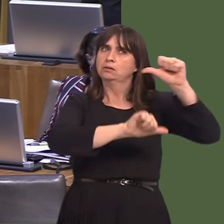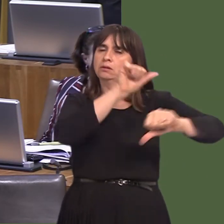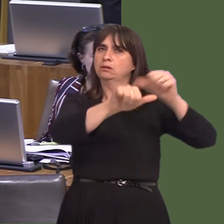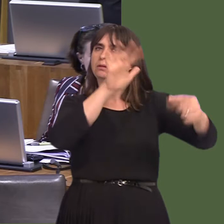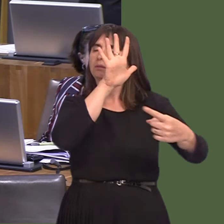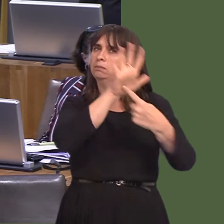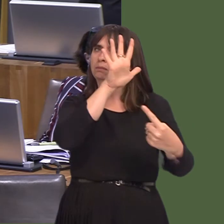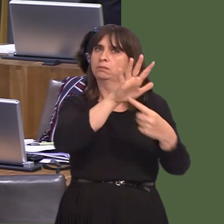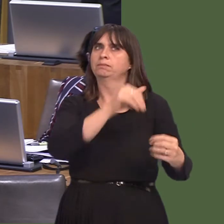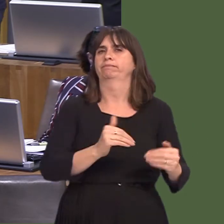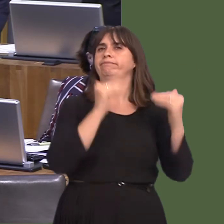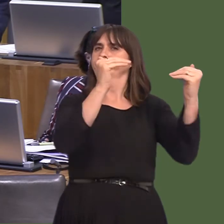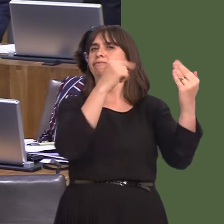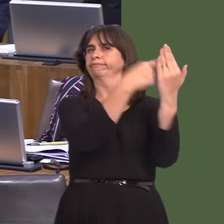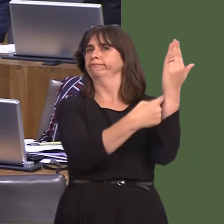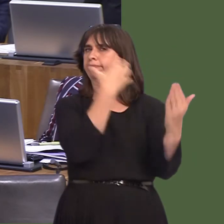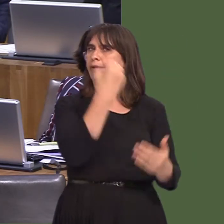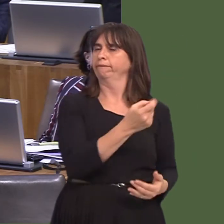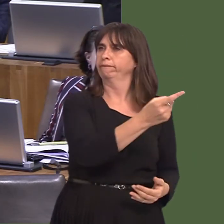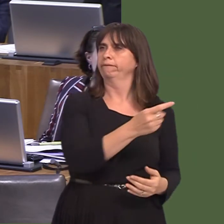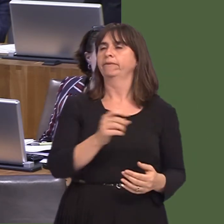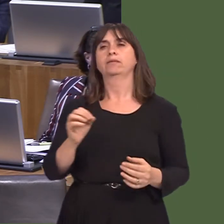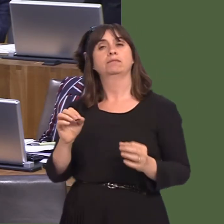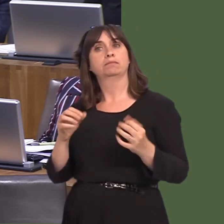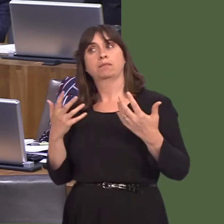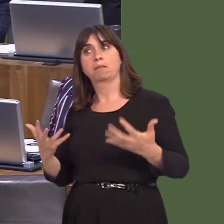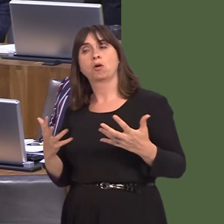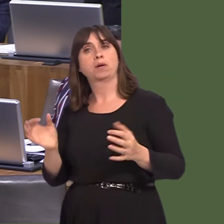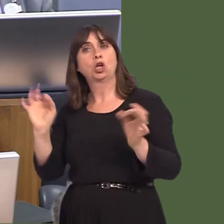But no, no community, as far as I'm aware, has volunteered. Dawn Bowden AM: 8.